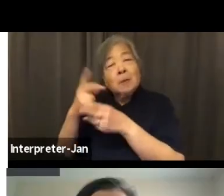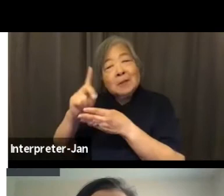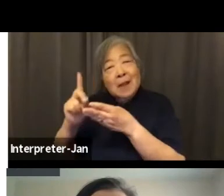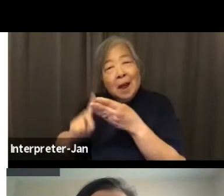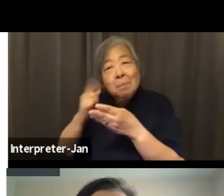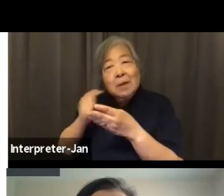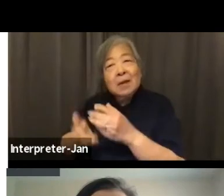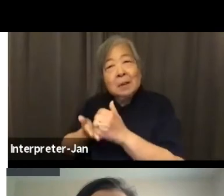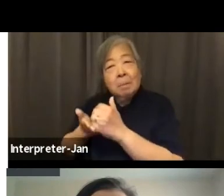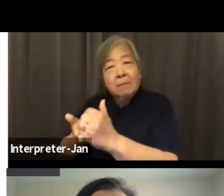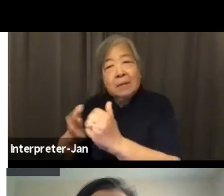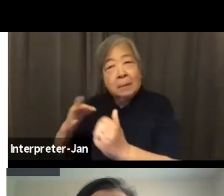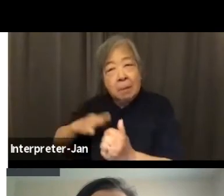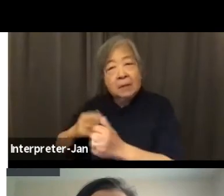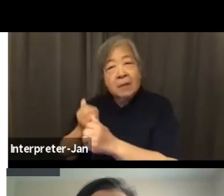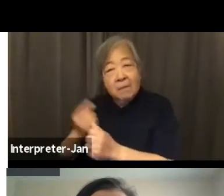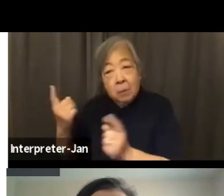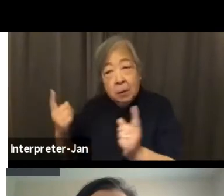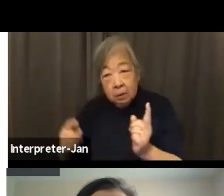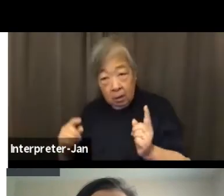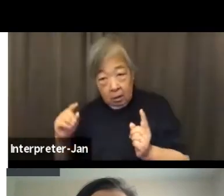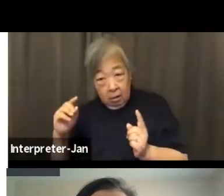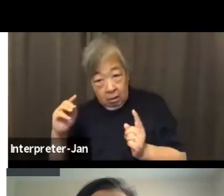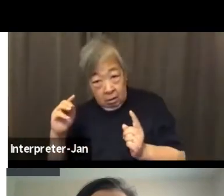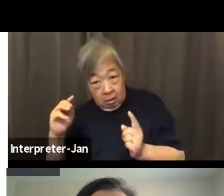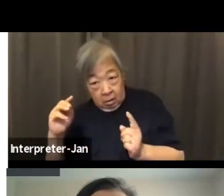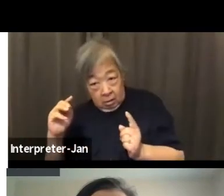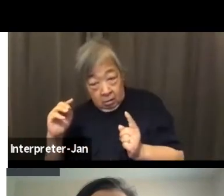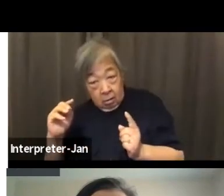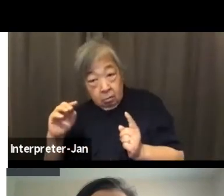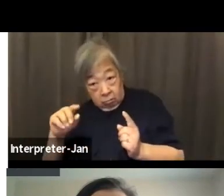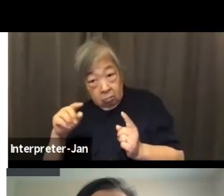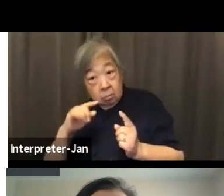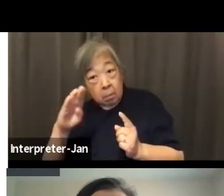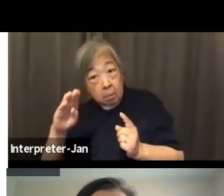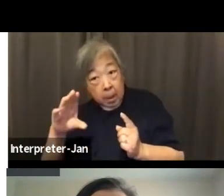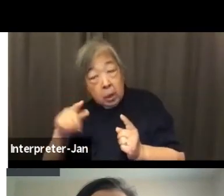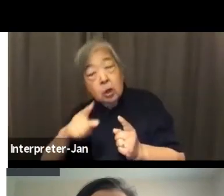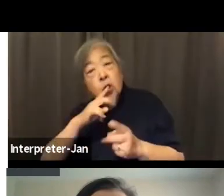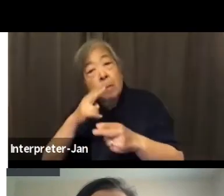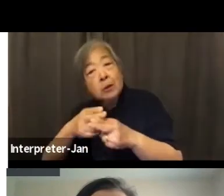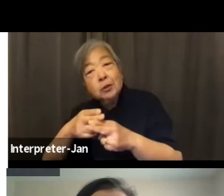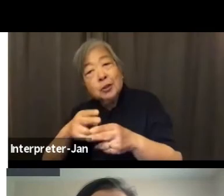You also mentioned, Becca, in our discussions even as a trio as we prepared